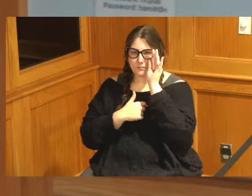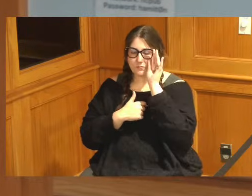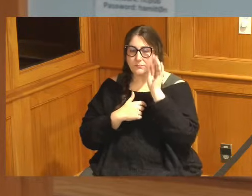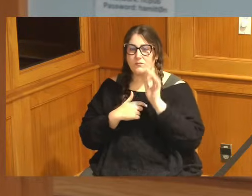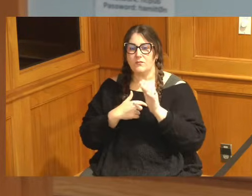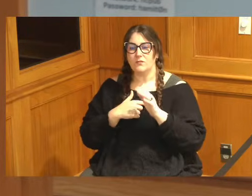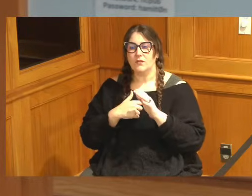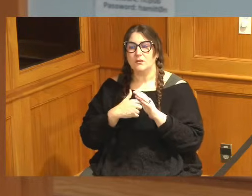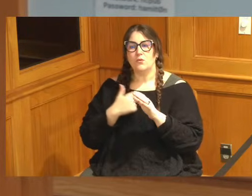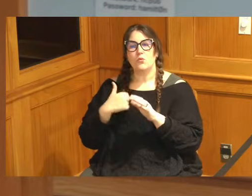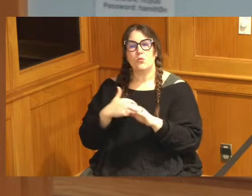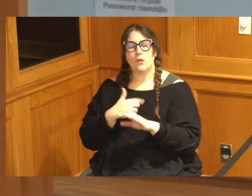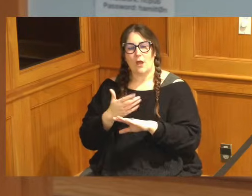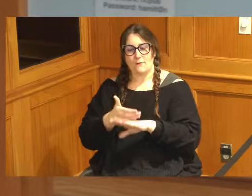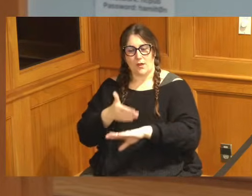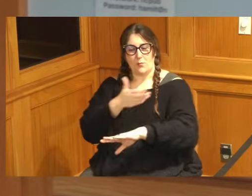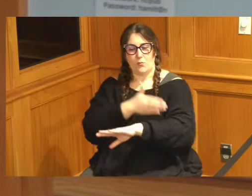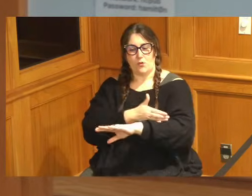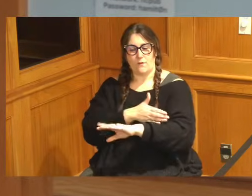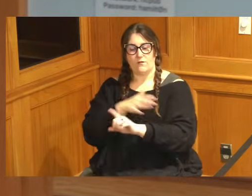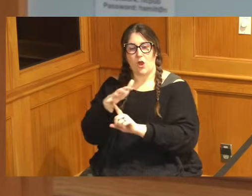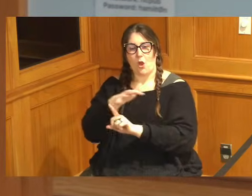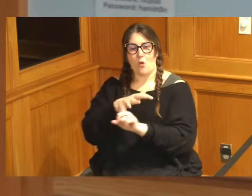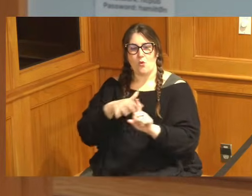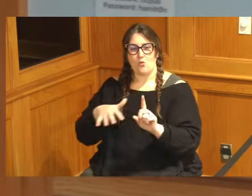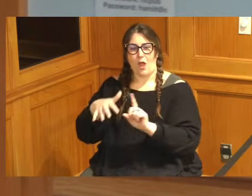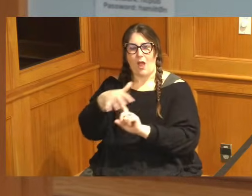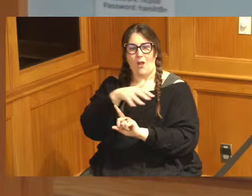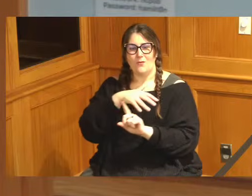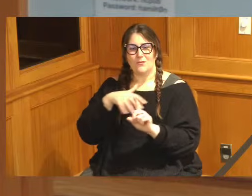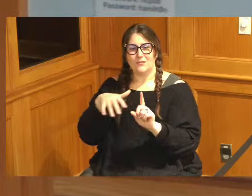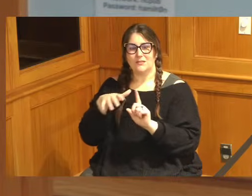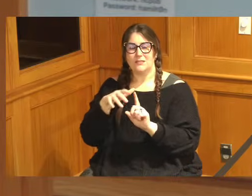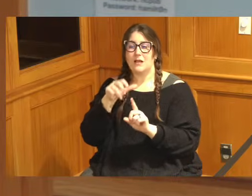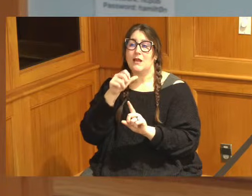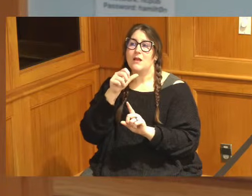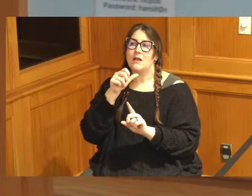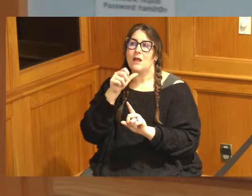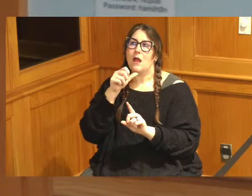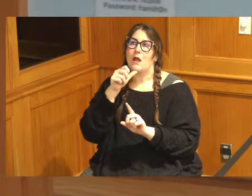around talk work not necessarily that everyone agrees on everything together but you you at